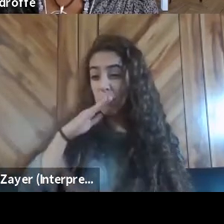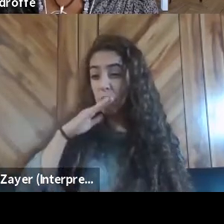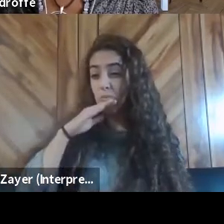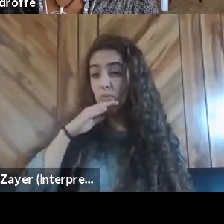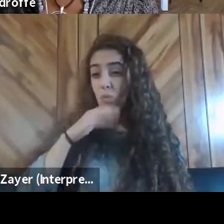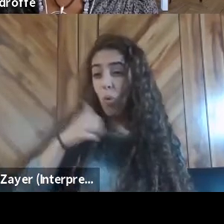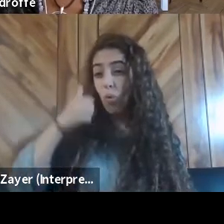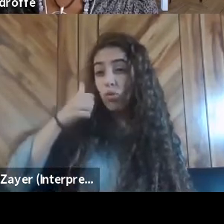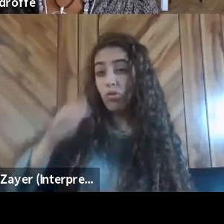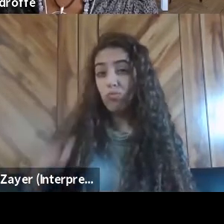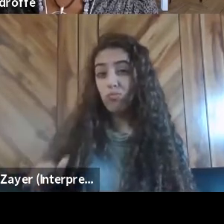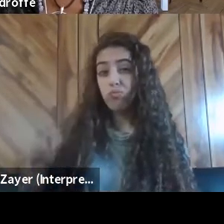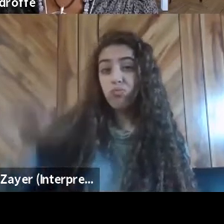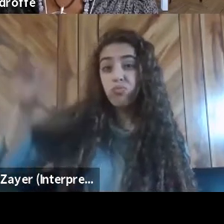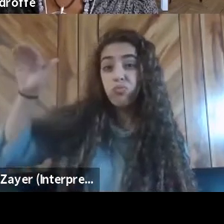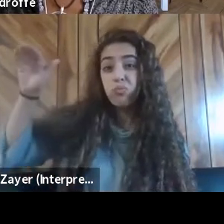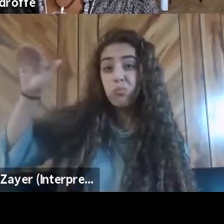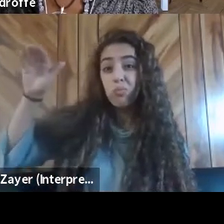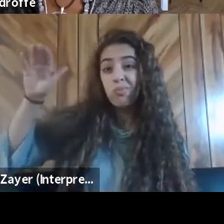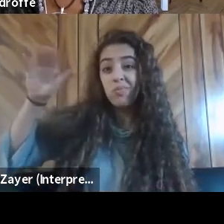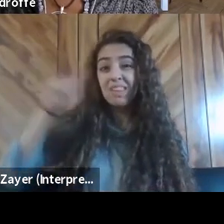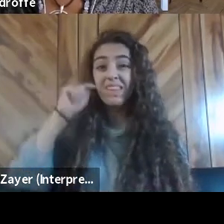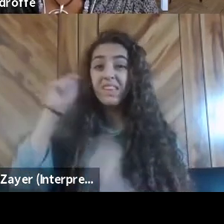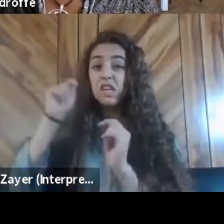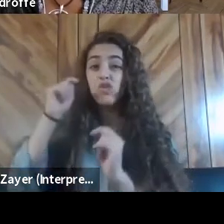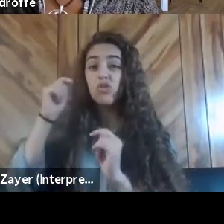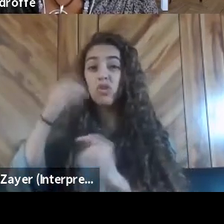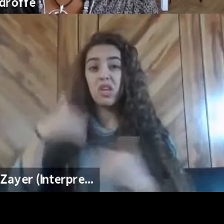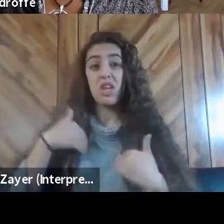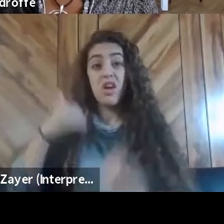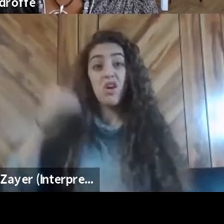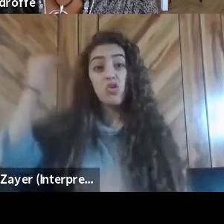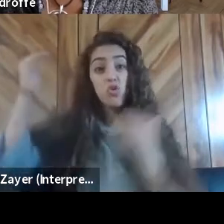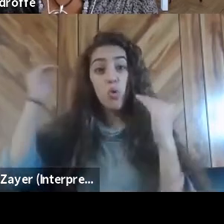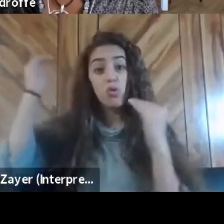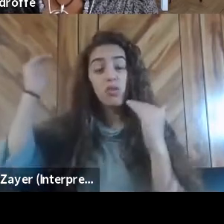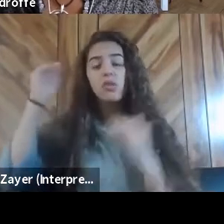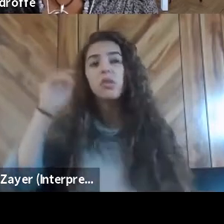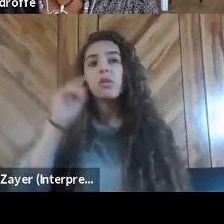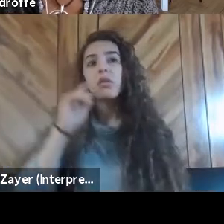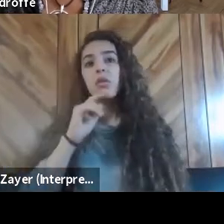older teen and, and young adult, when the need to socialize with